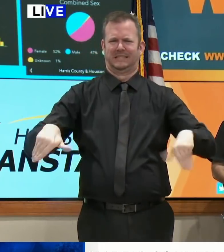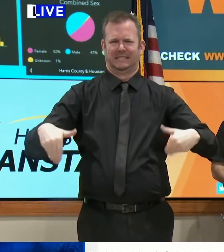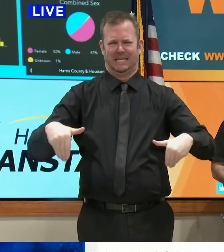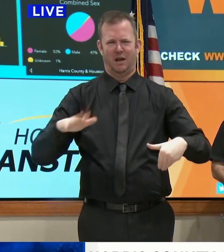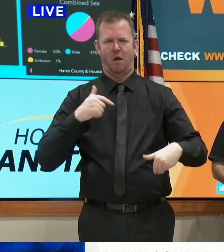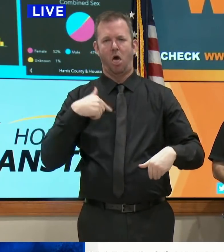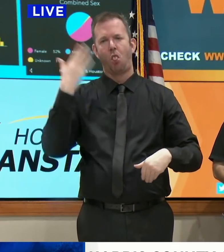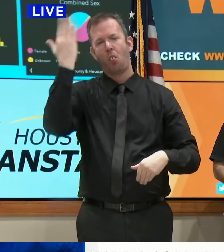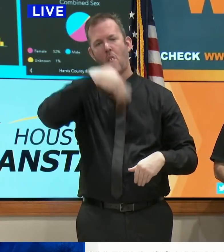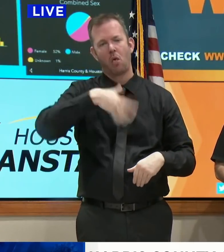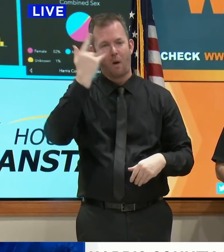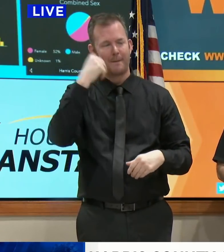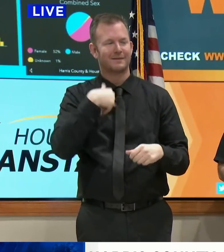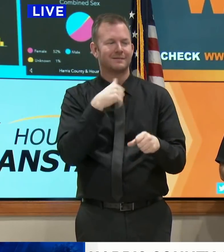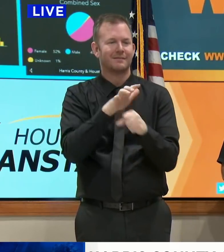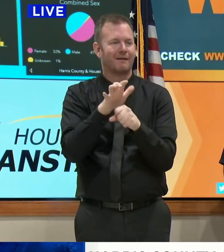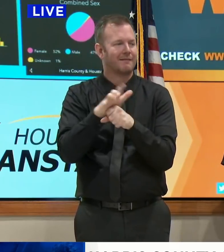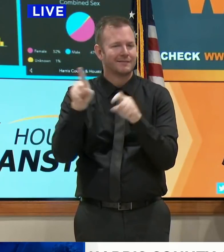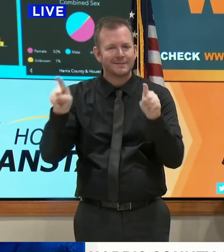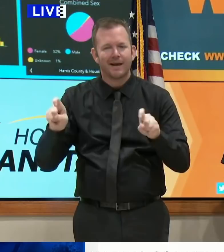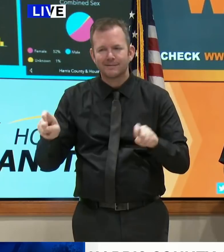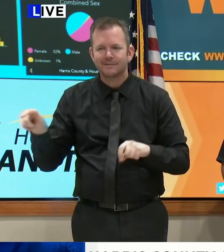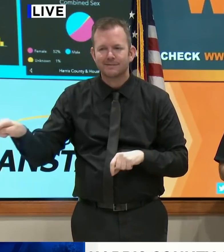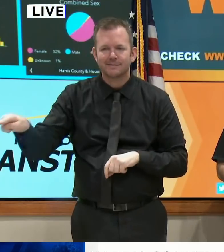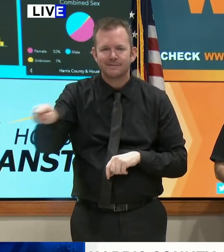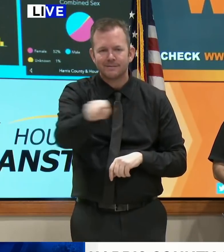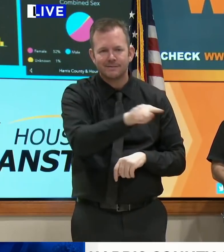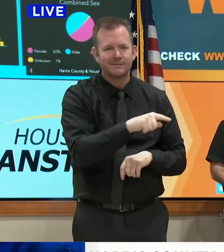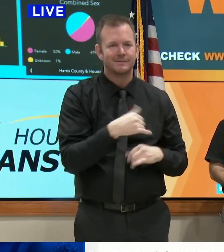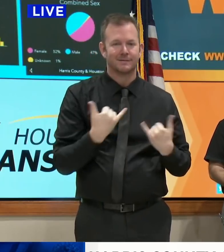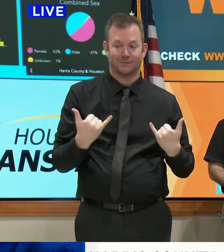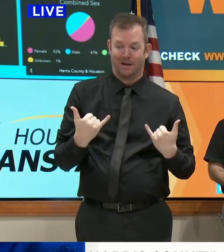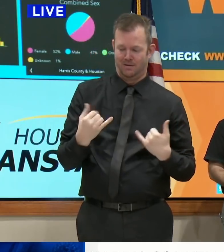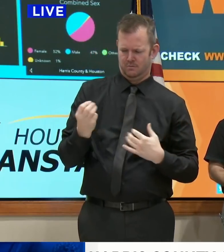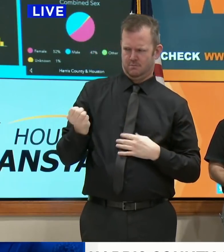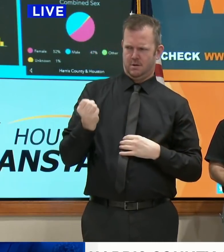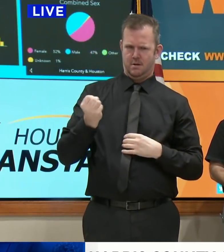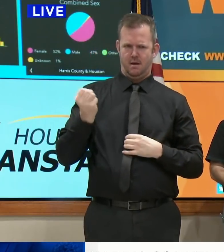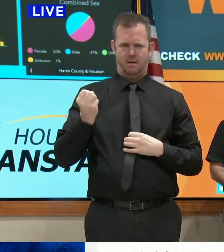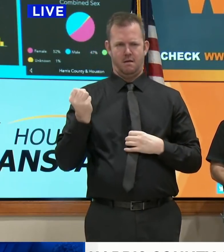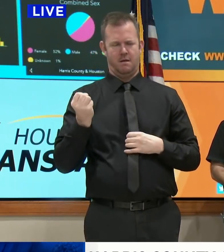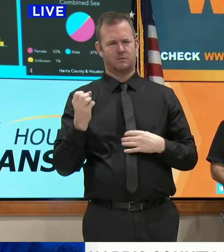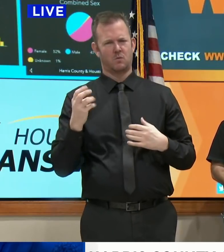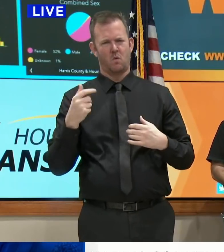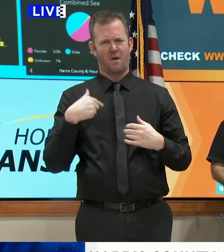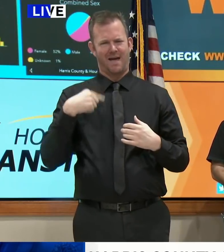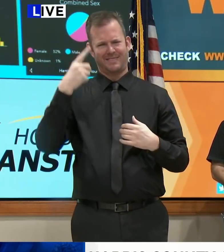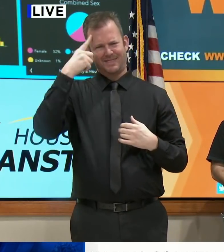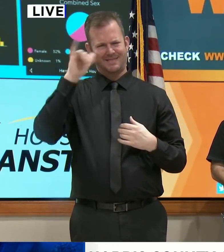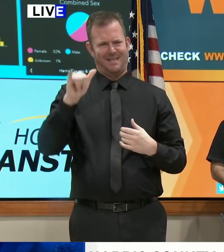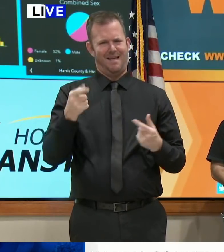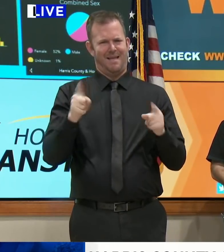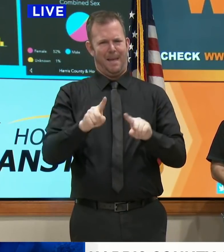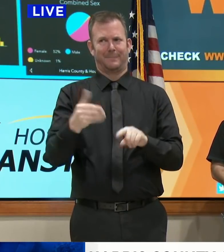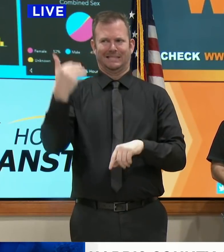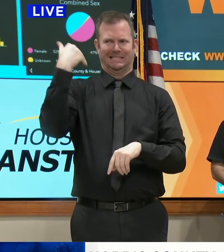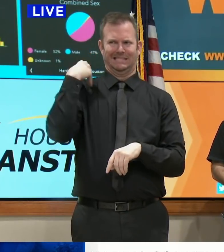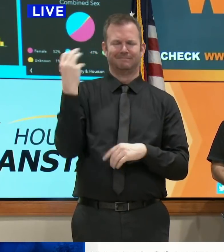And my sense was guys we’re not testing enough and so obviously testing enough and so obviously there’s probably community there’s probably community transmission we’re just not transmission we’re just not catching it. So I don’t already